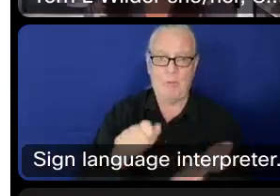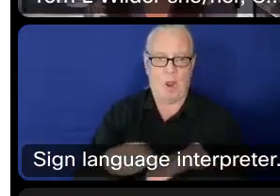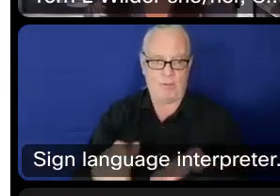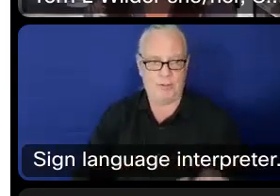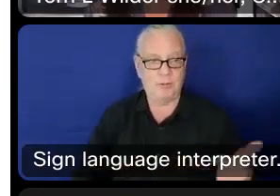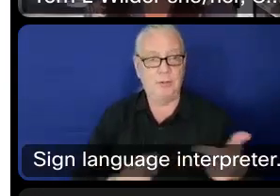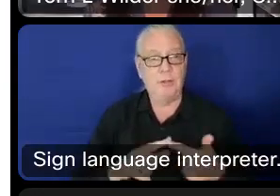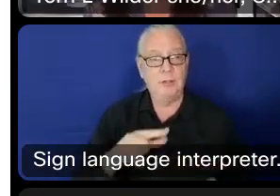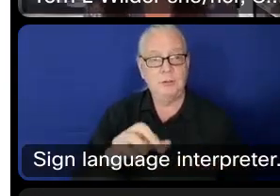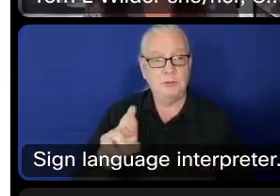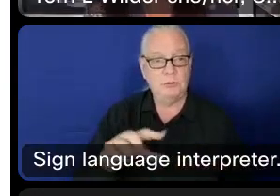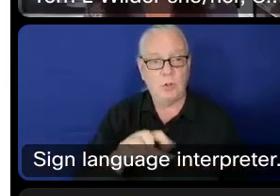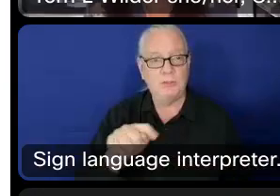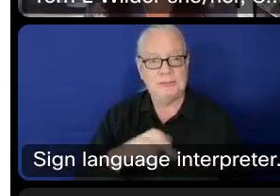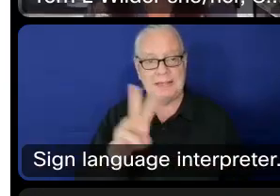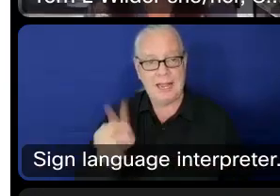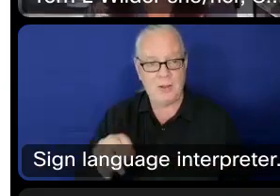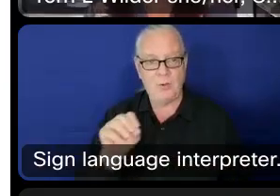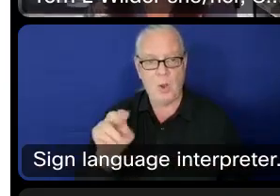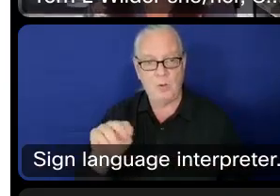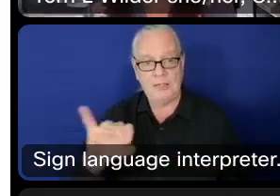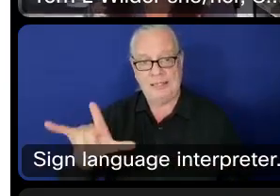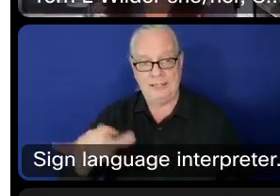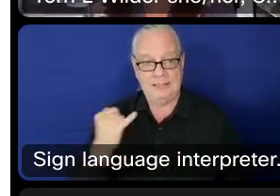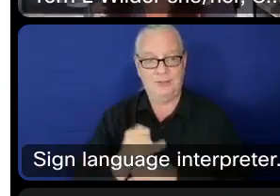Institute literally around the same time last year released